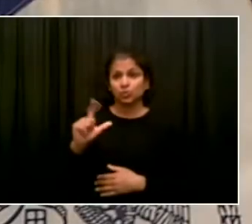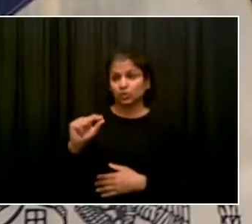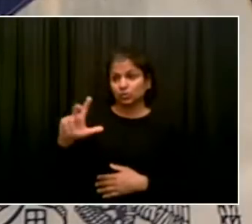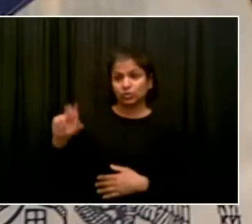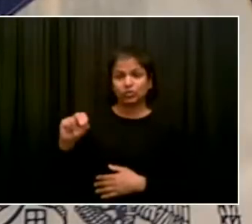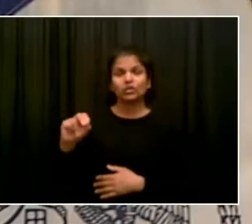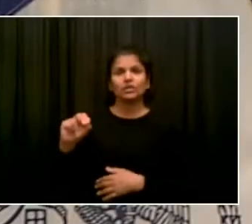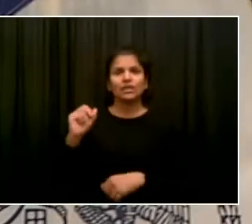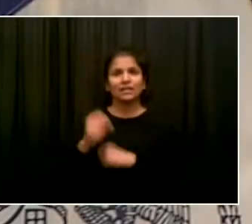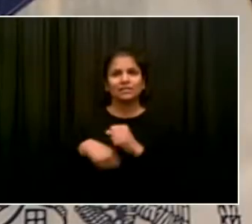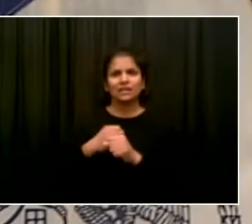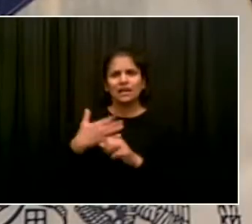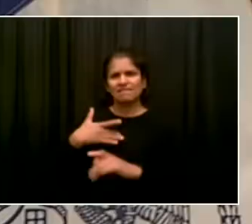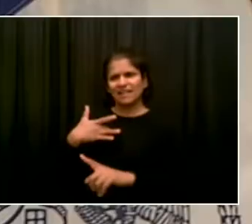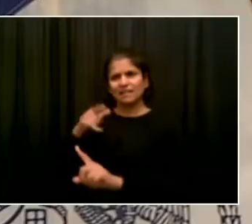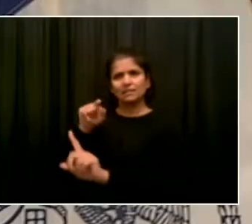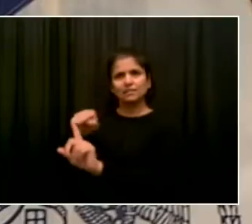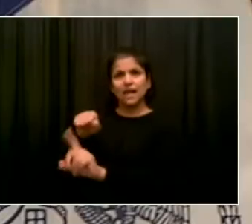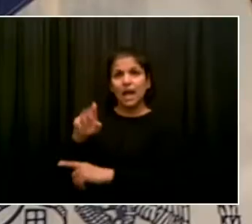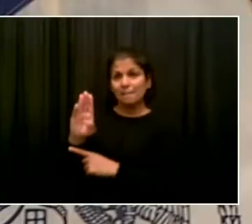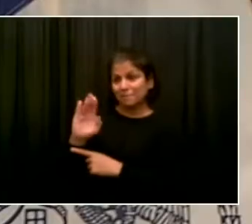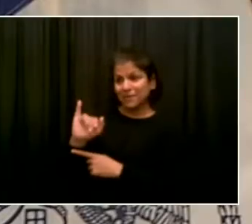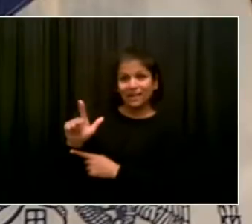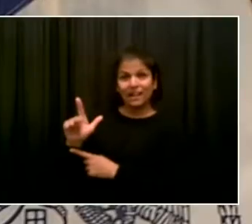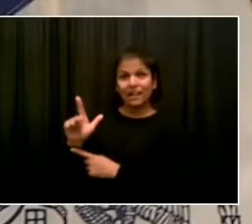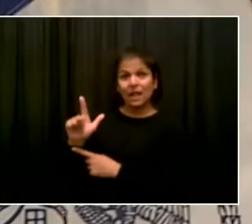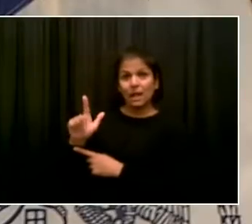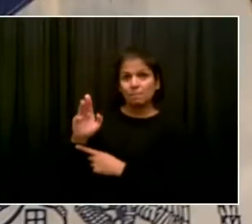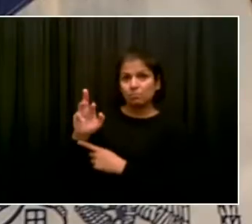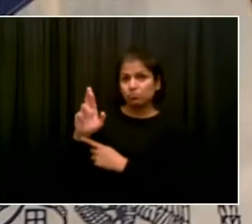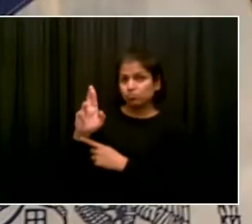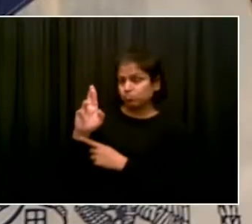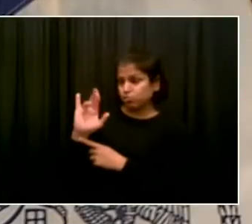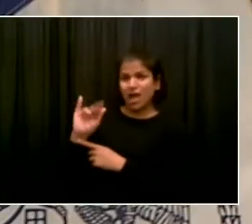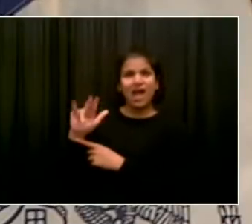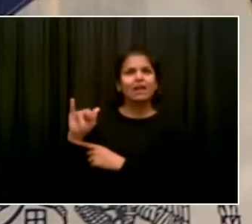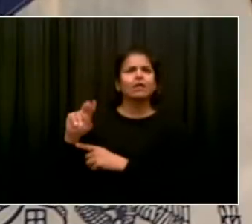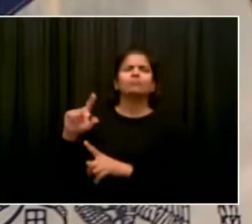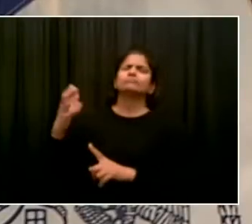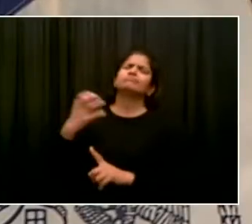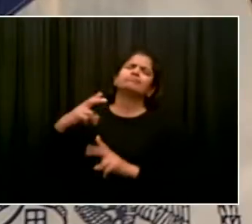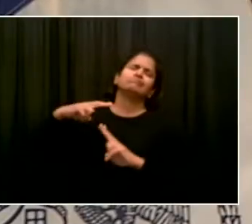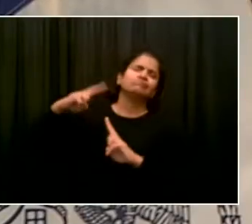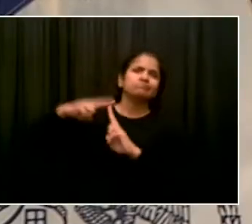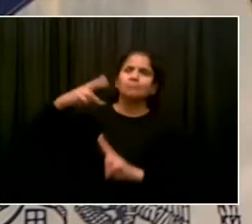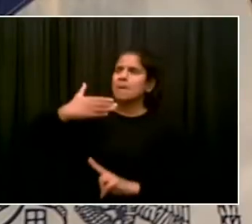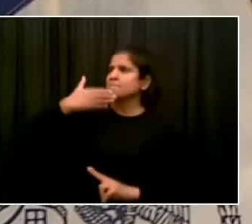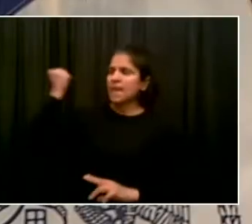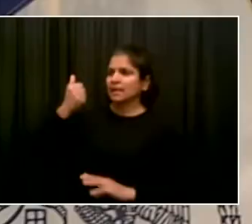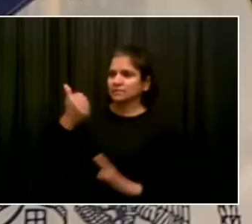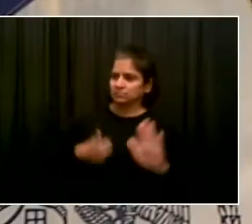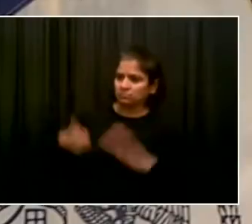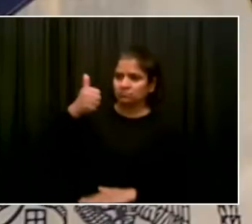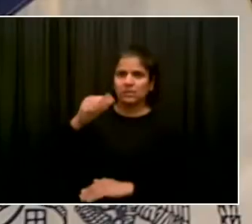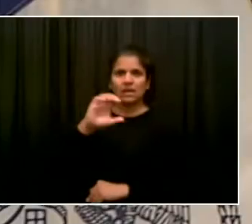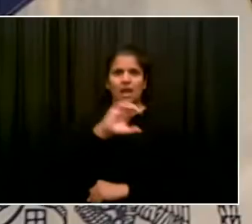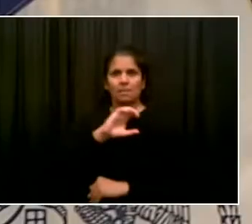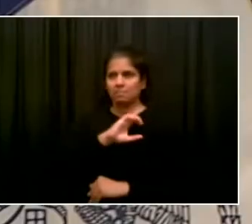LAST HALF- CENTURY OR MORE, BUILD RANT.